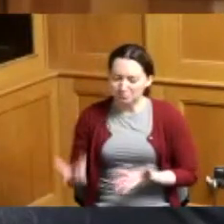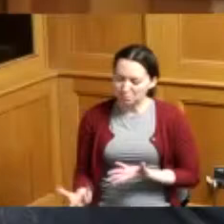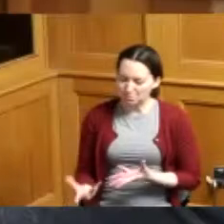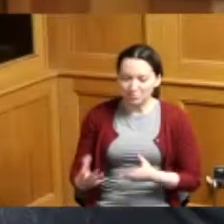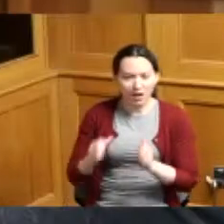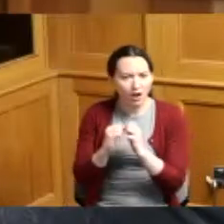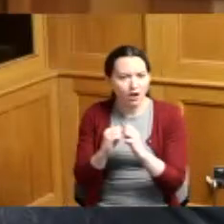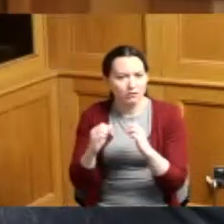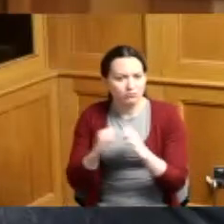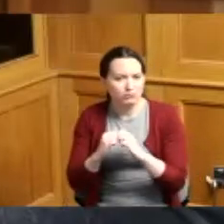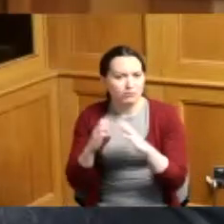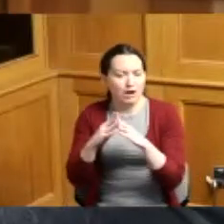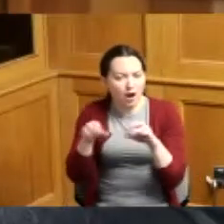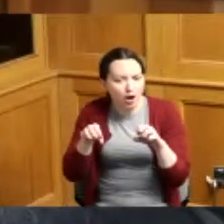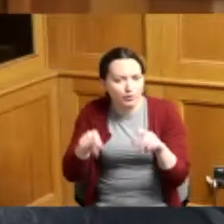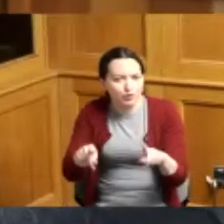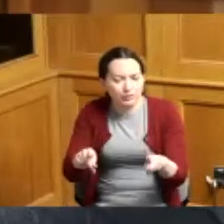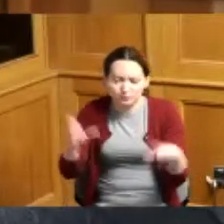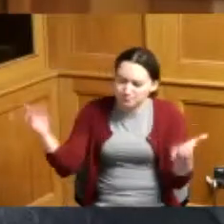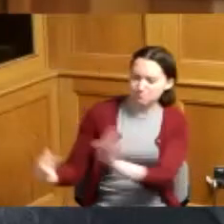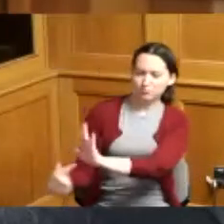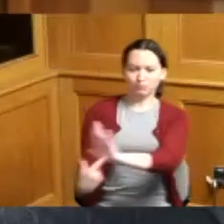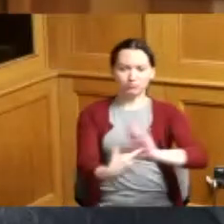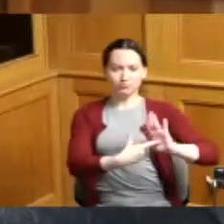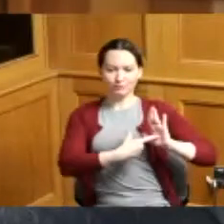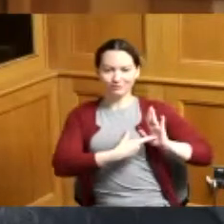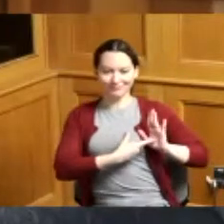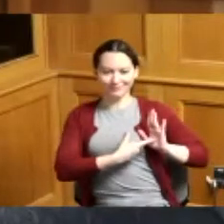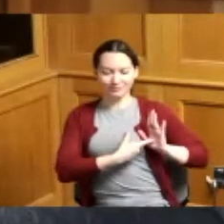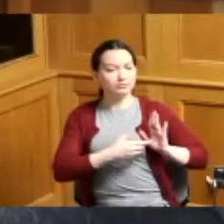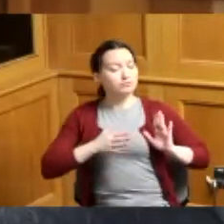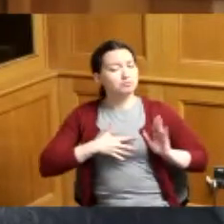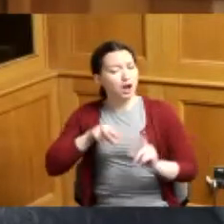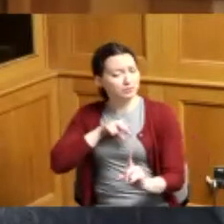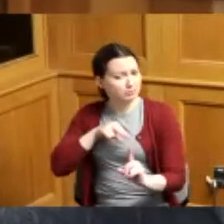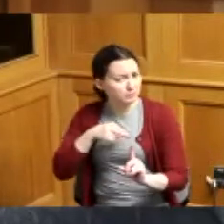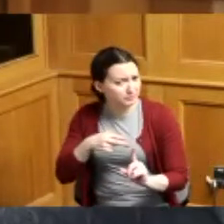opportunity to this community and so that to my vantage point is what it's in front of us